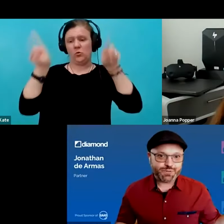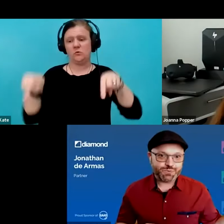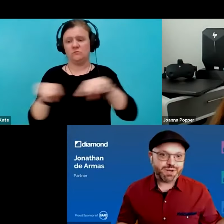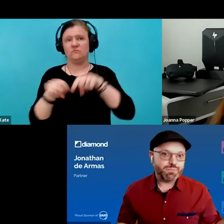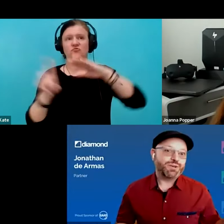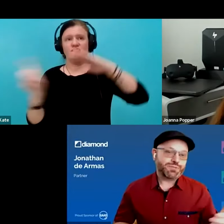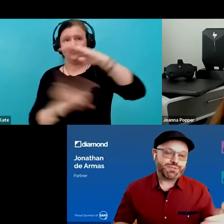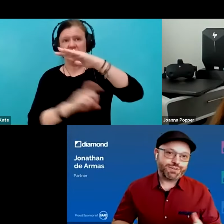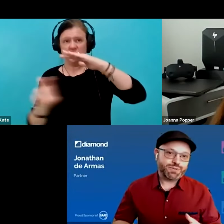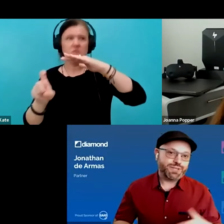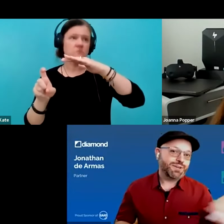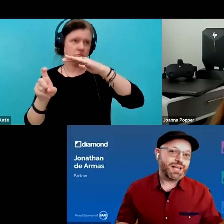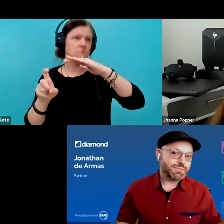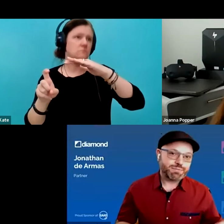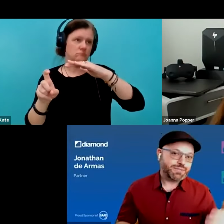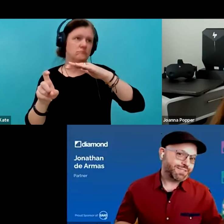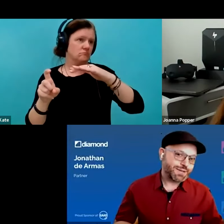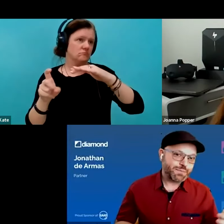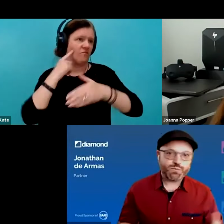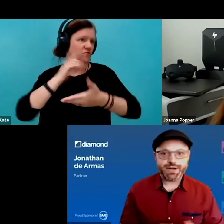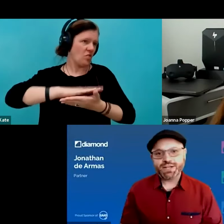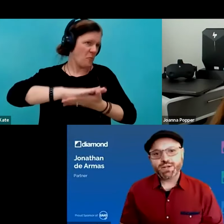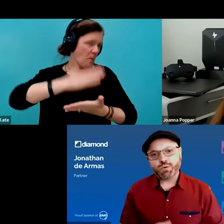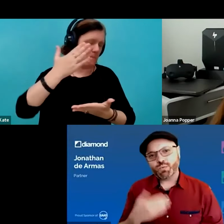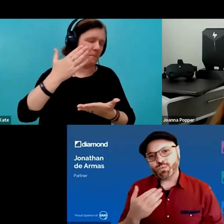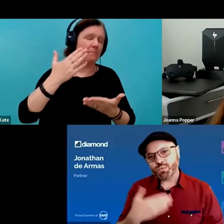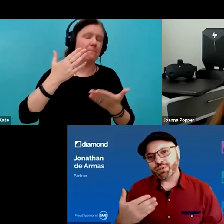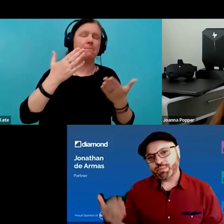Jonathan de Armas: Web browsers on a laptop, desktop, right. Will there